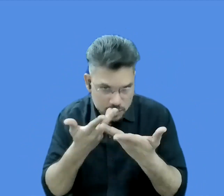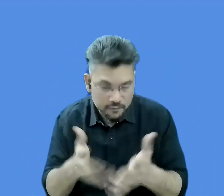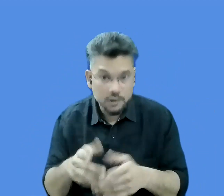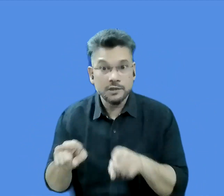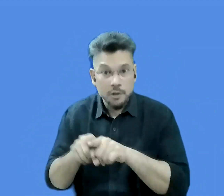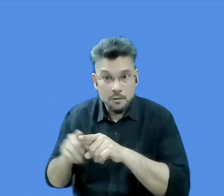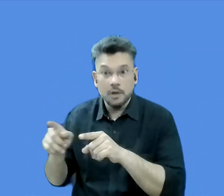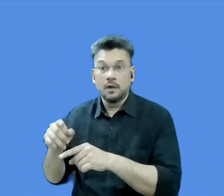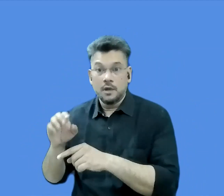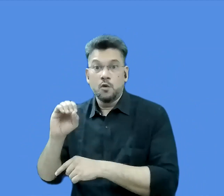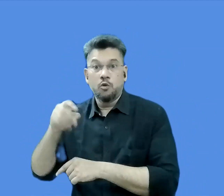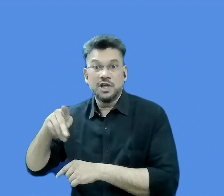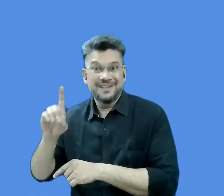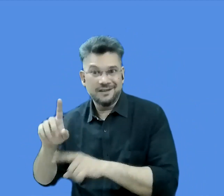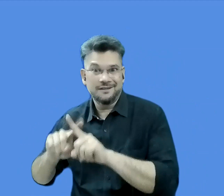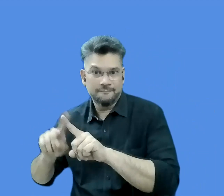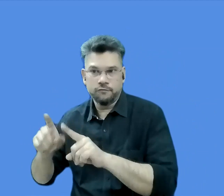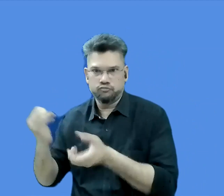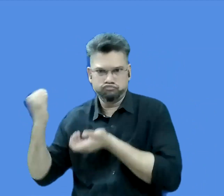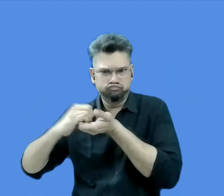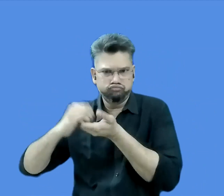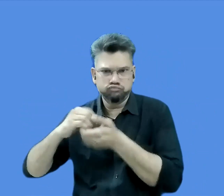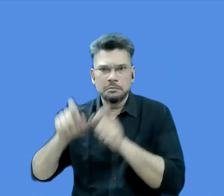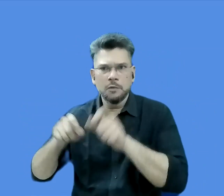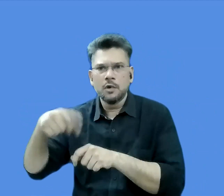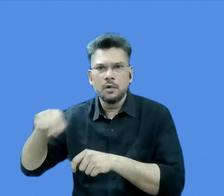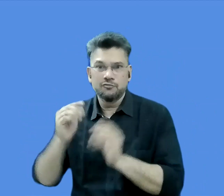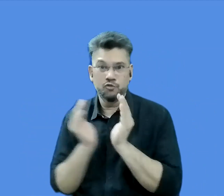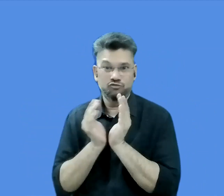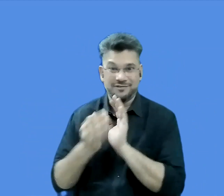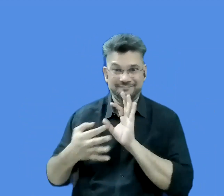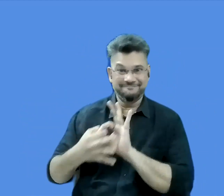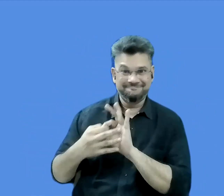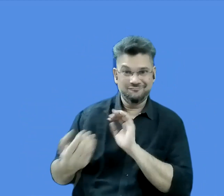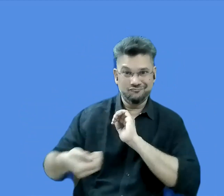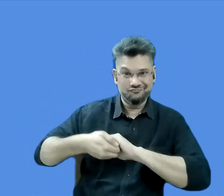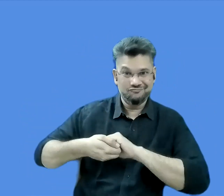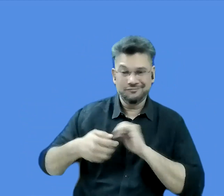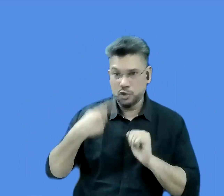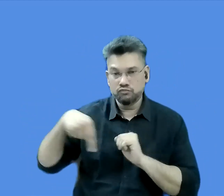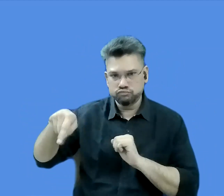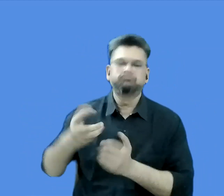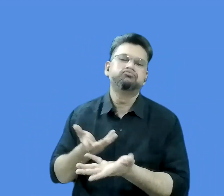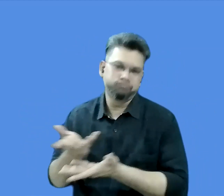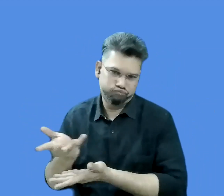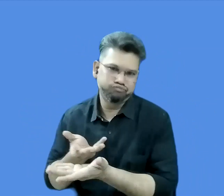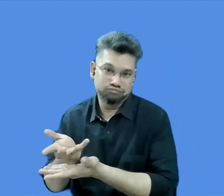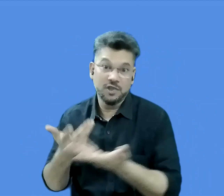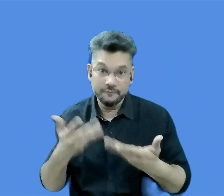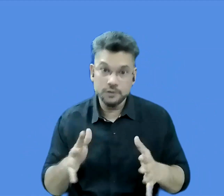disability expert in the field, but also with the organization of Persons with Disabilities that is partnership and